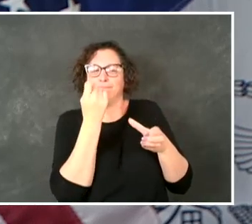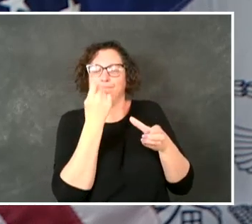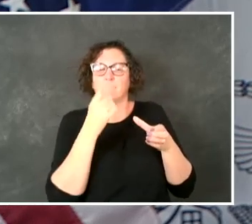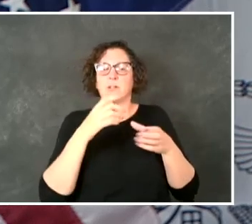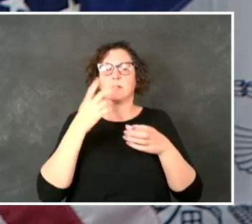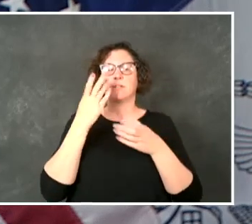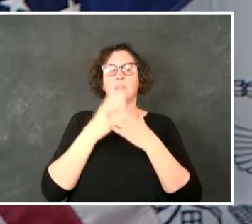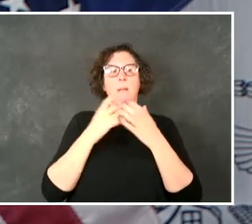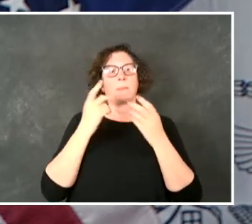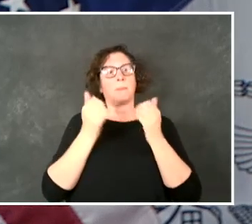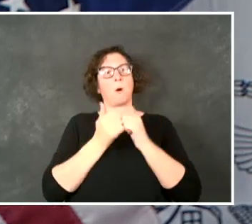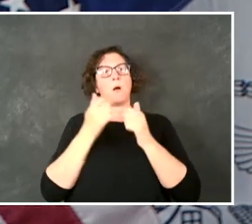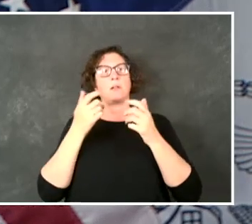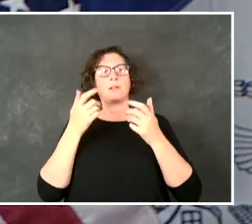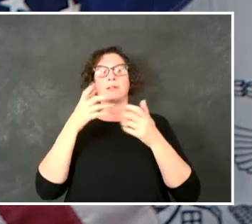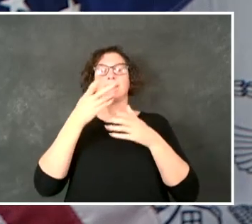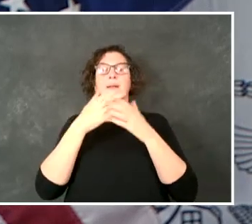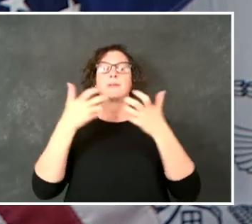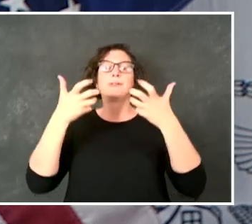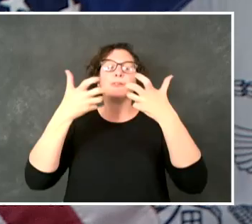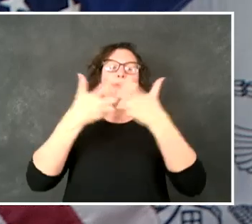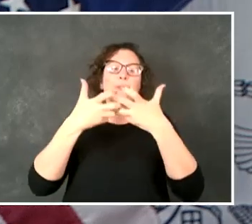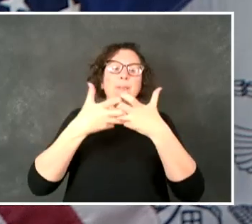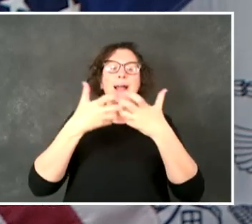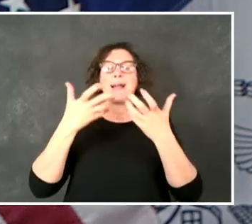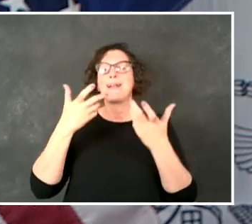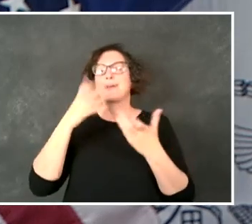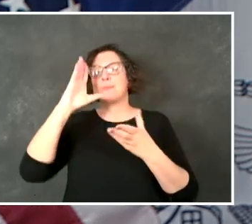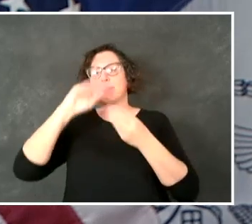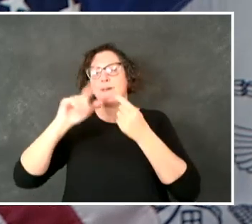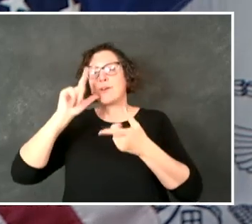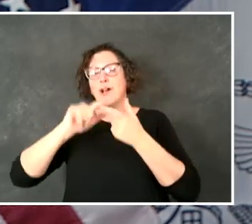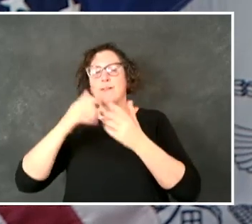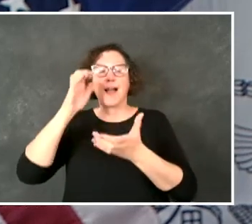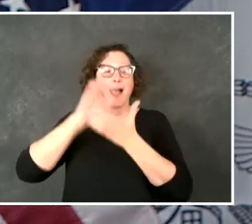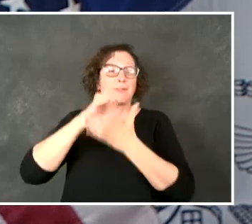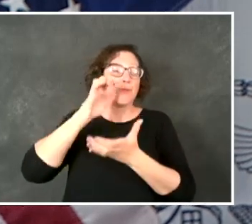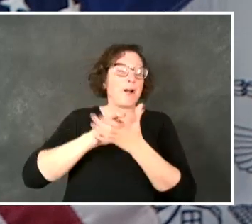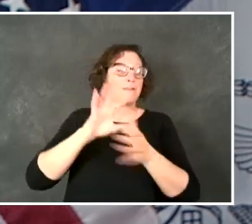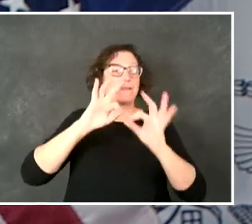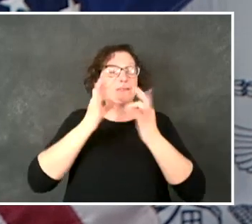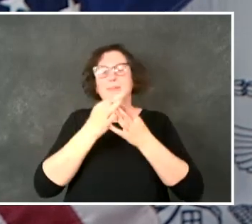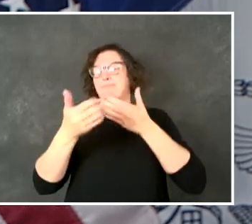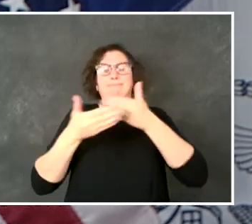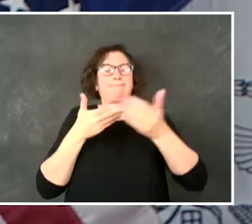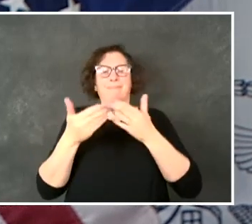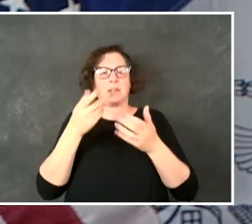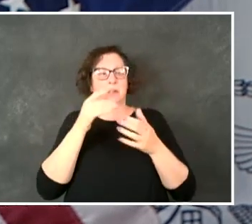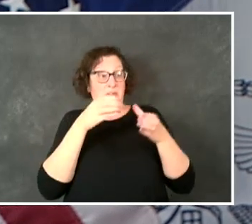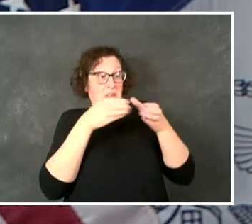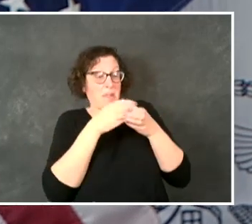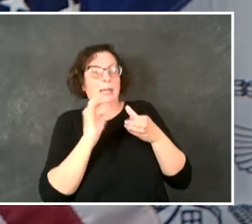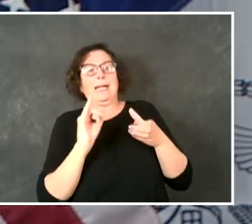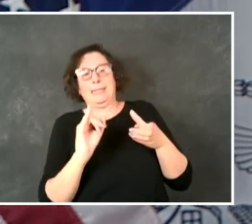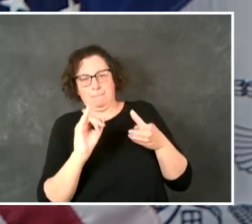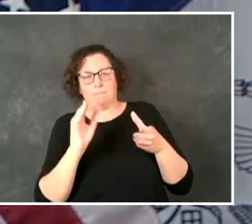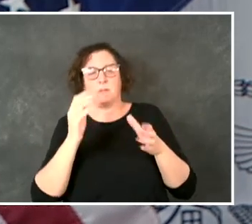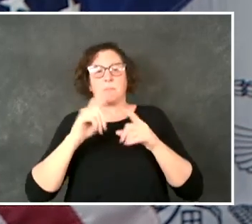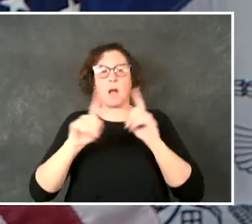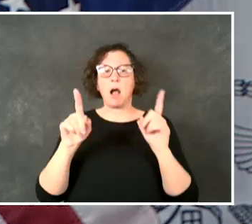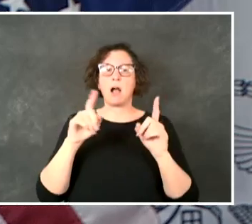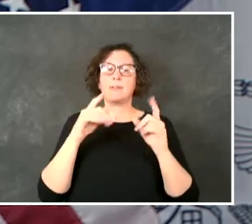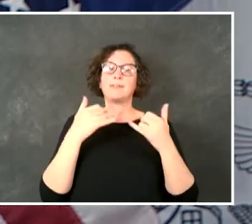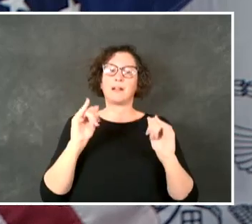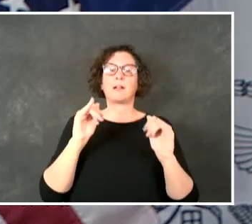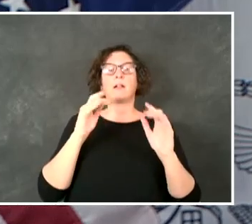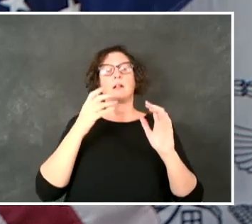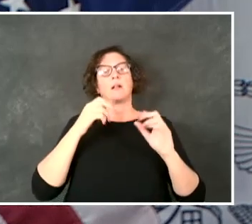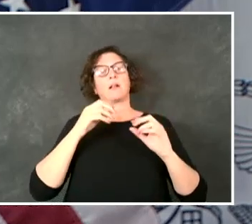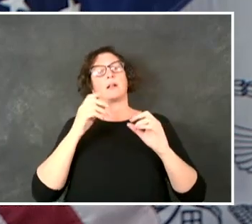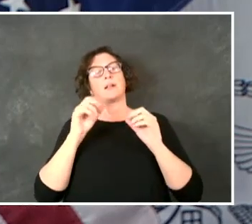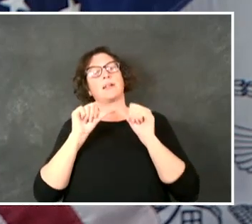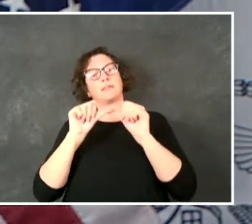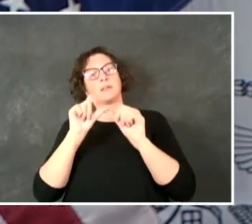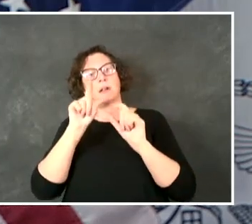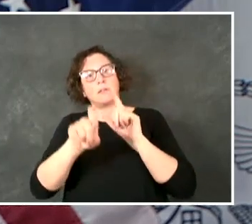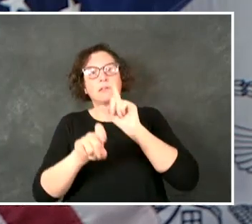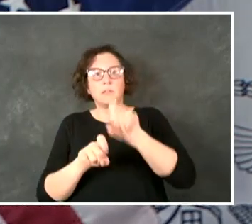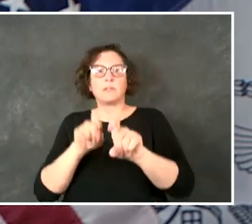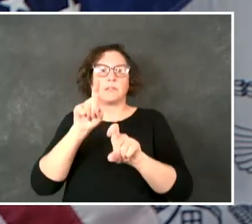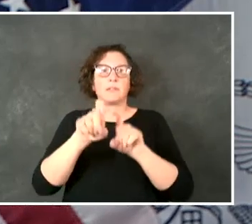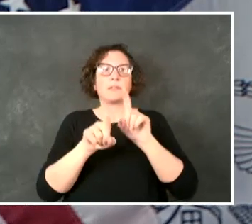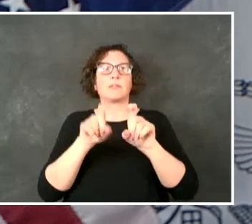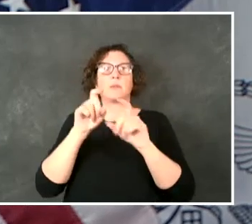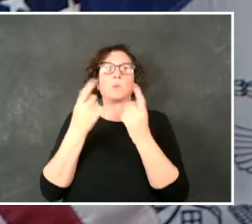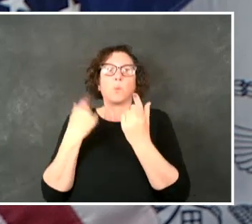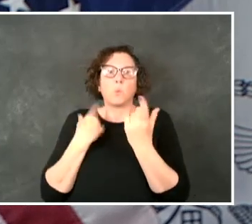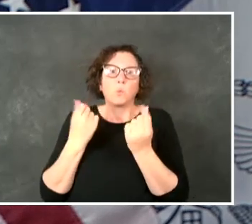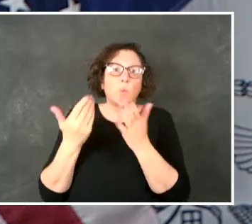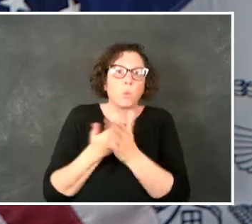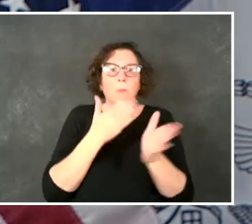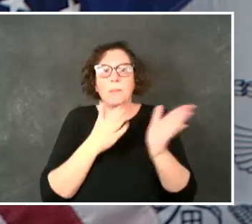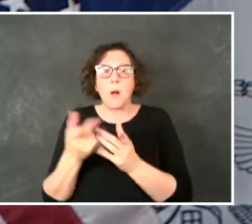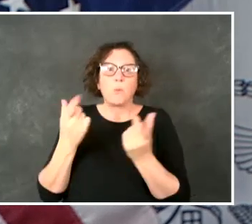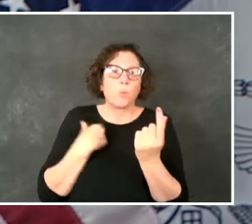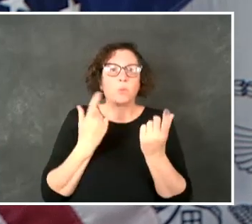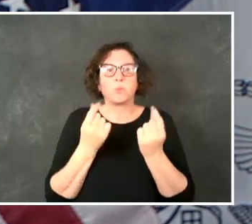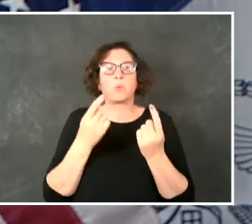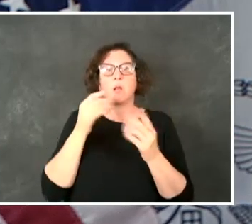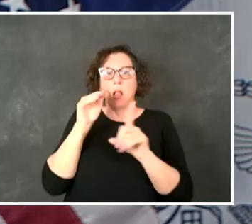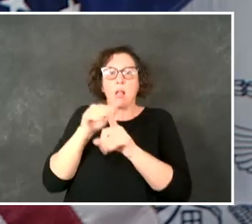SAME ROOF BY AND